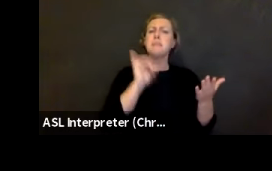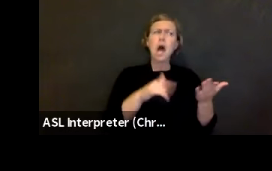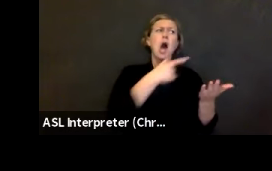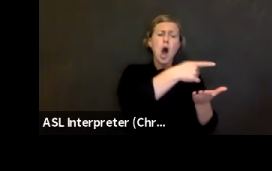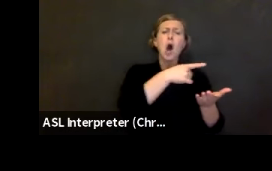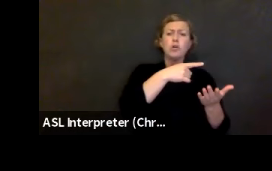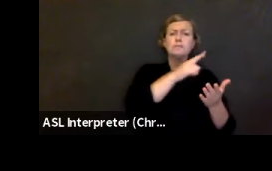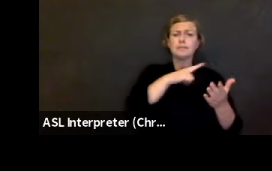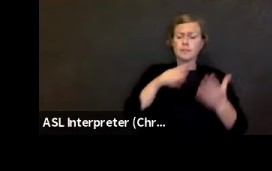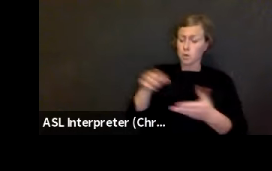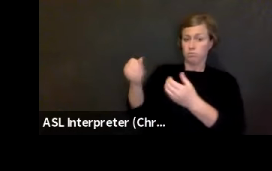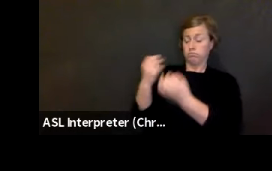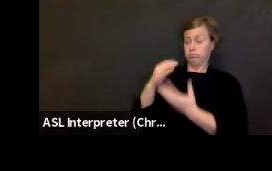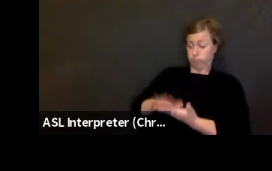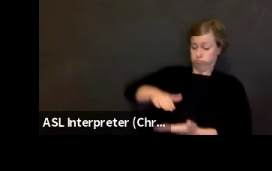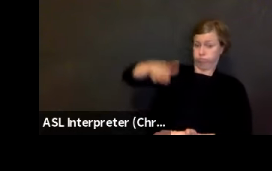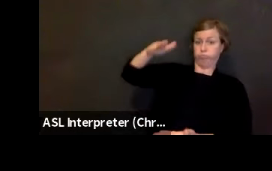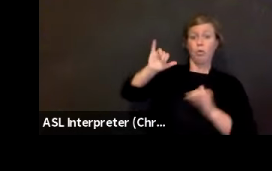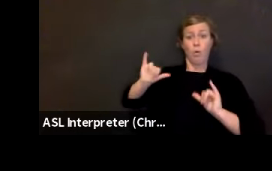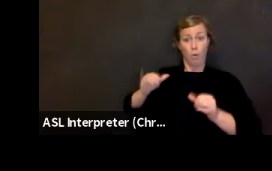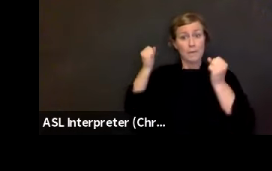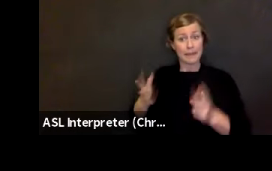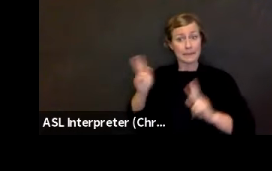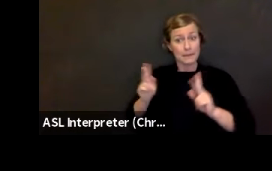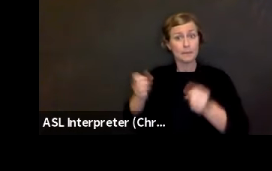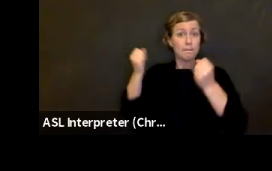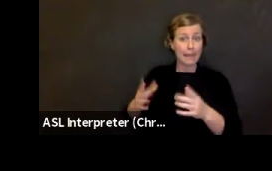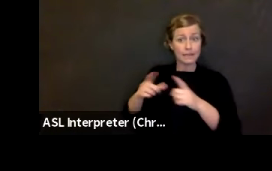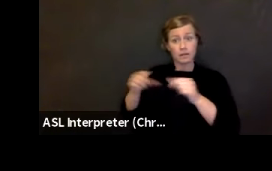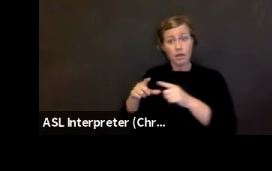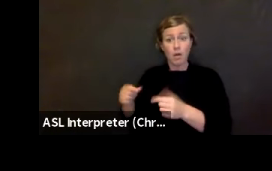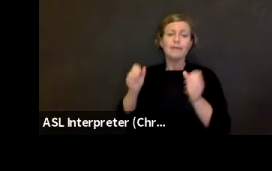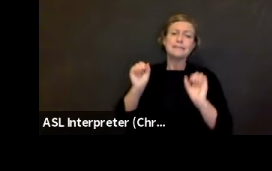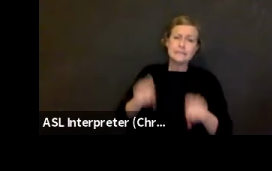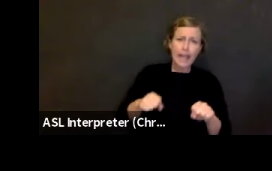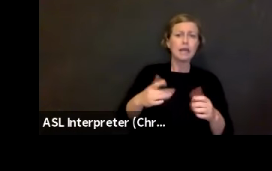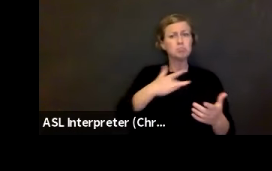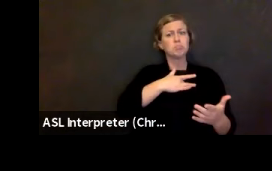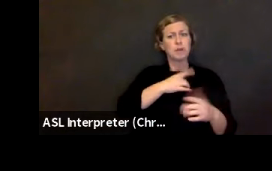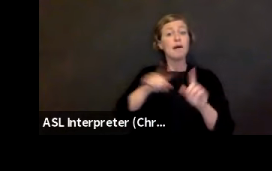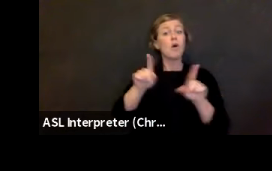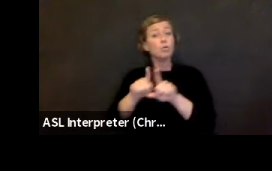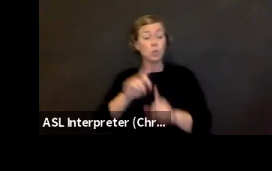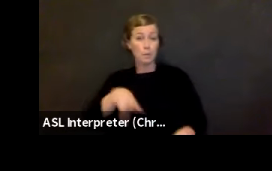way to show interest in volume to lawmakers but even more impactful than that is sending a handwritten or